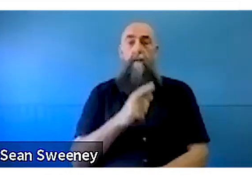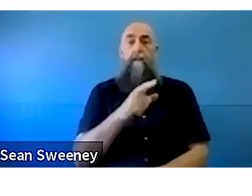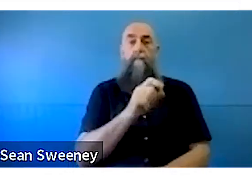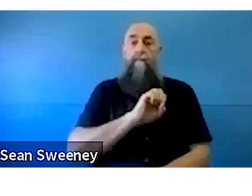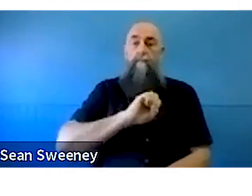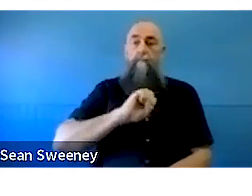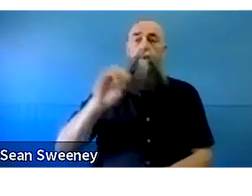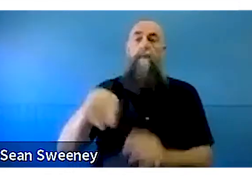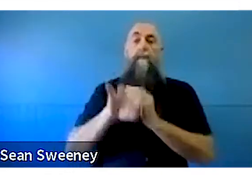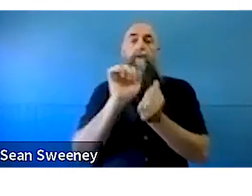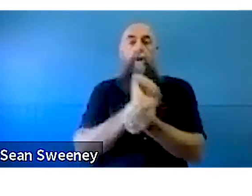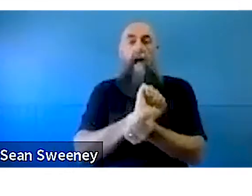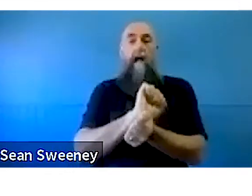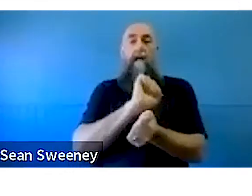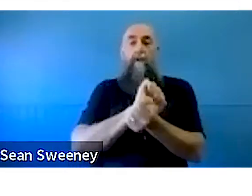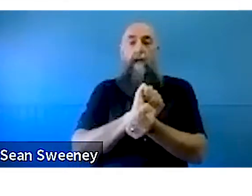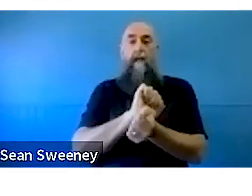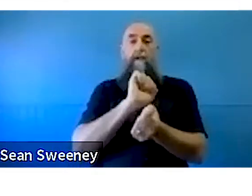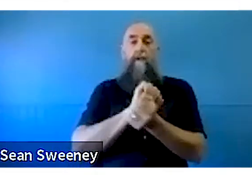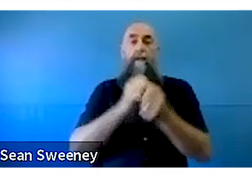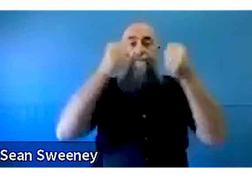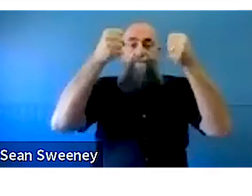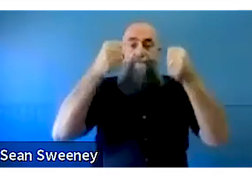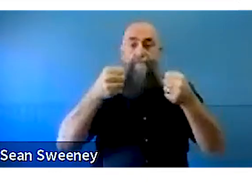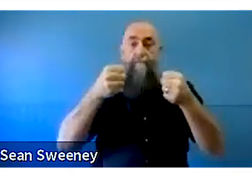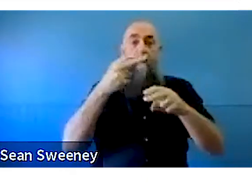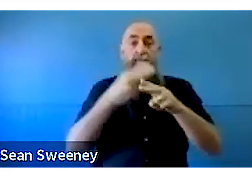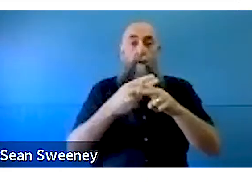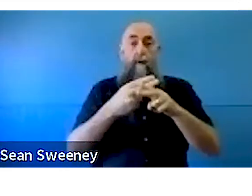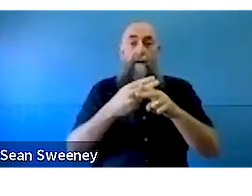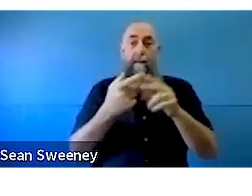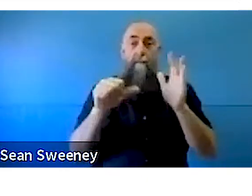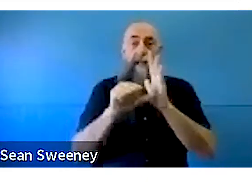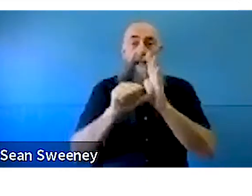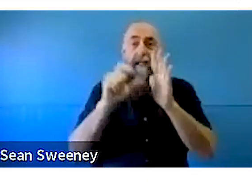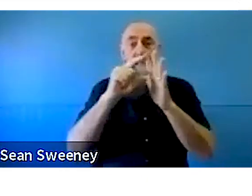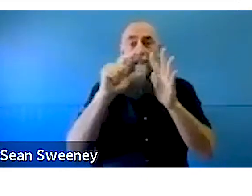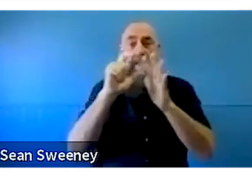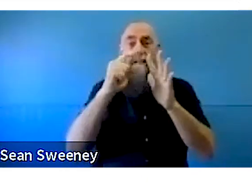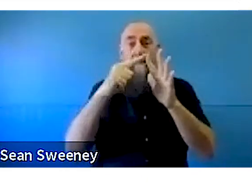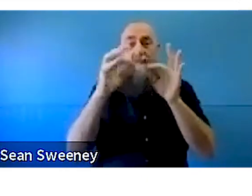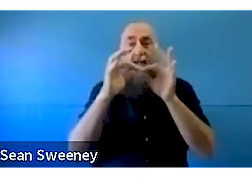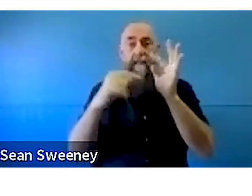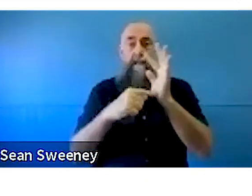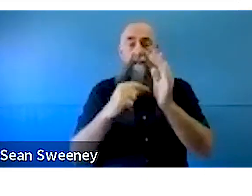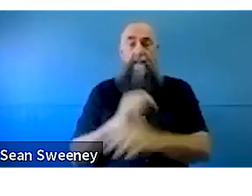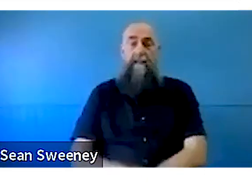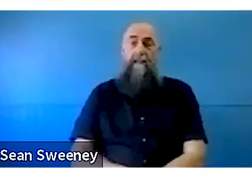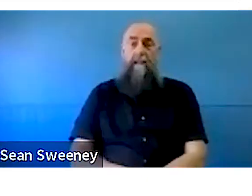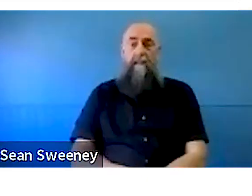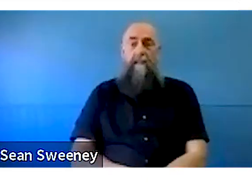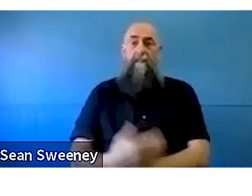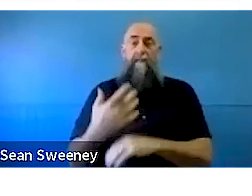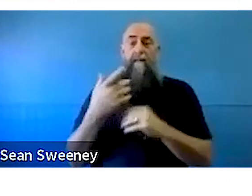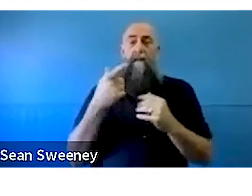Being disabled has no effect on whether you are imprisoned or not.